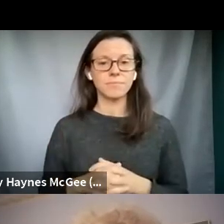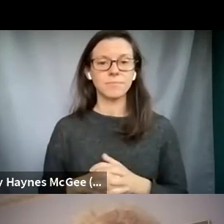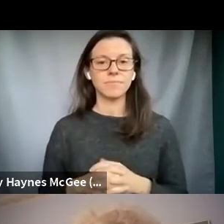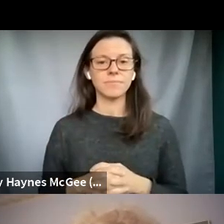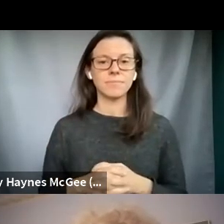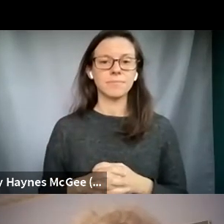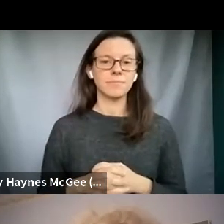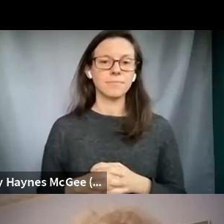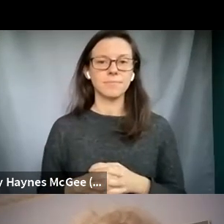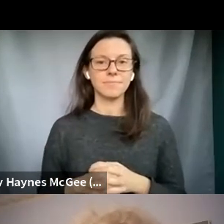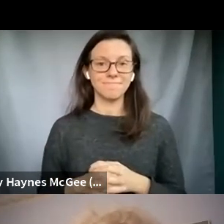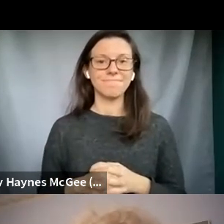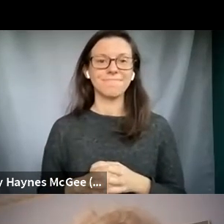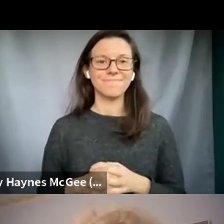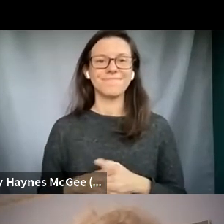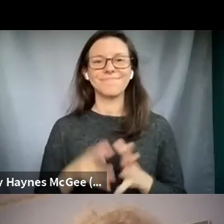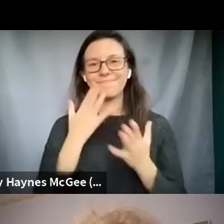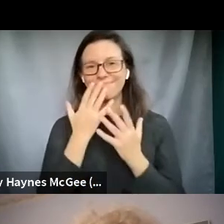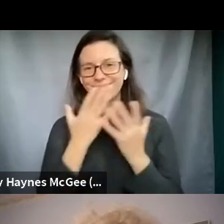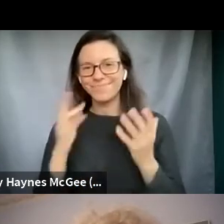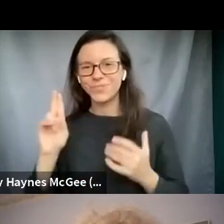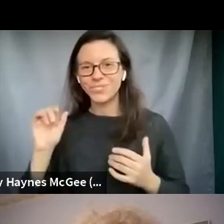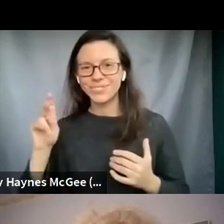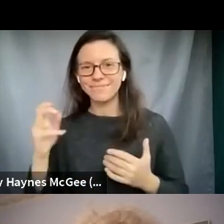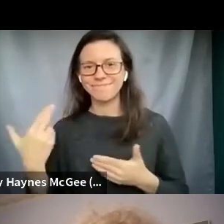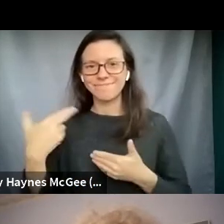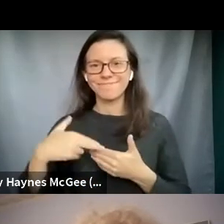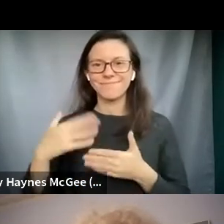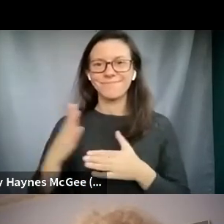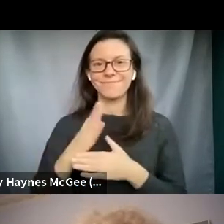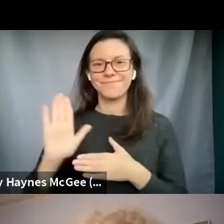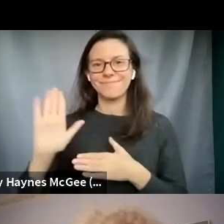Thank you so much, Unique, for being with us and sharing about your amazing work.